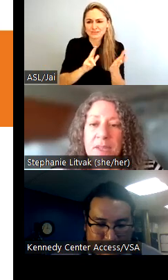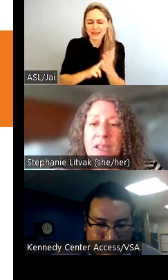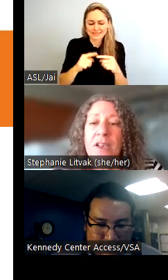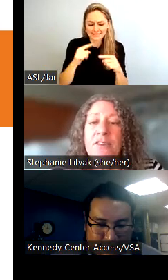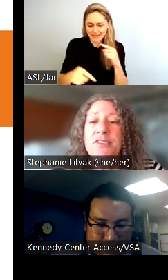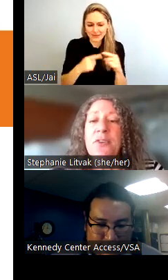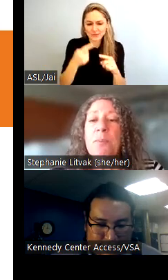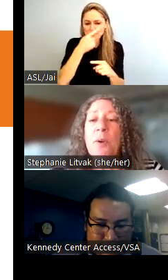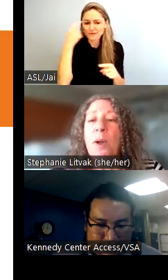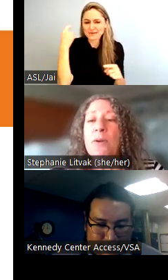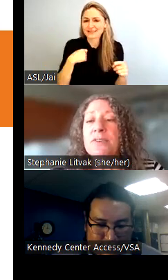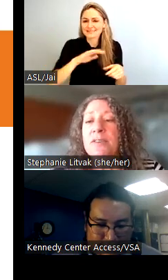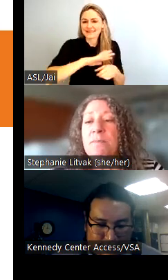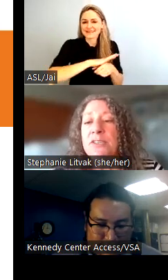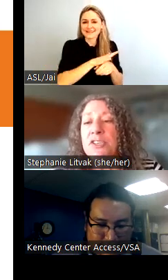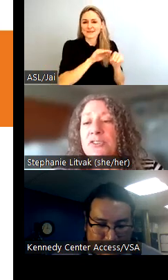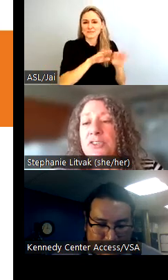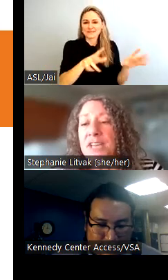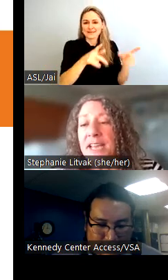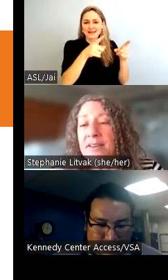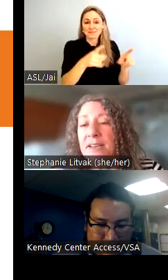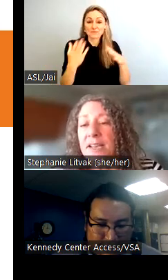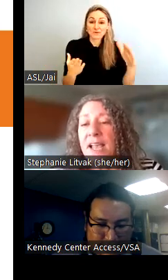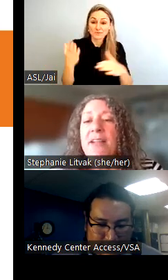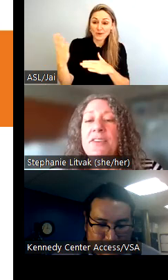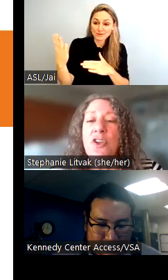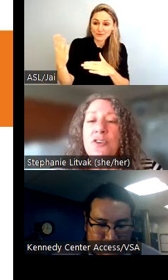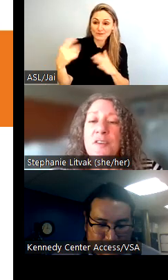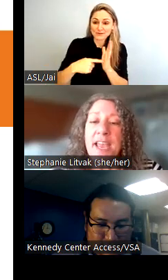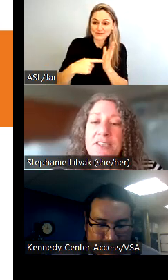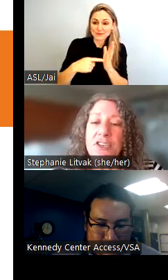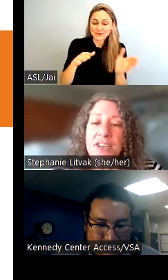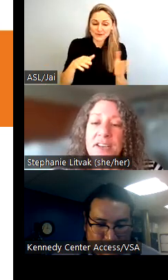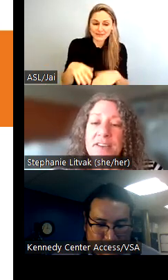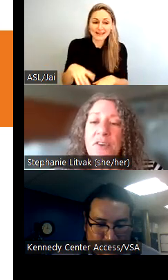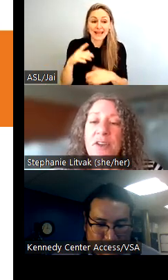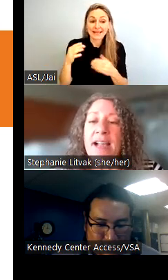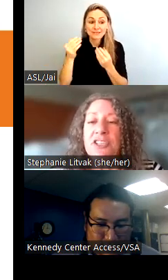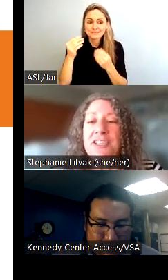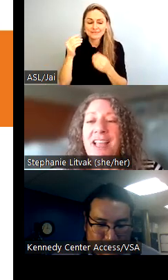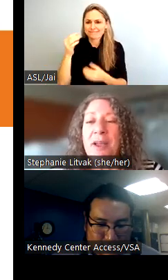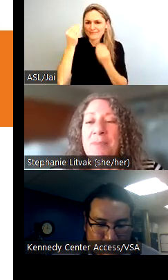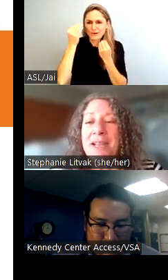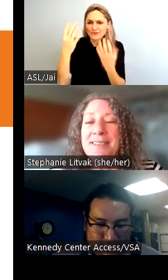So, the proposal submission due date and the notification date don't actually line up nicely